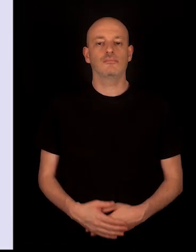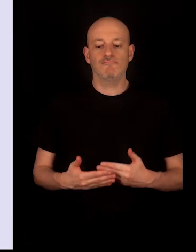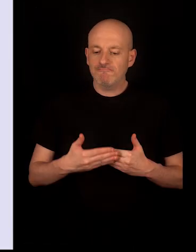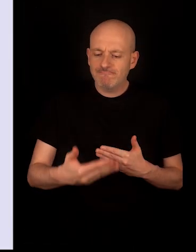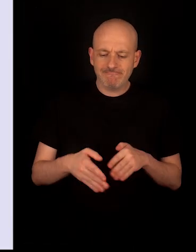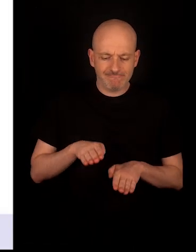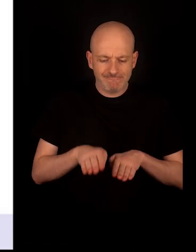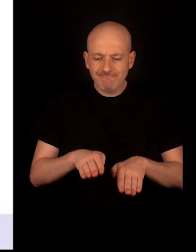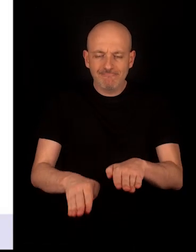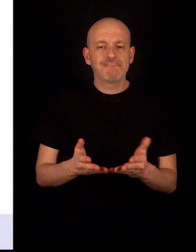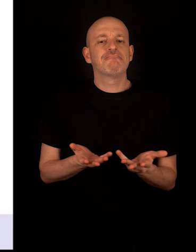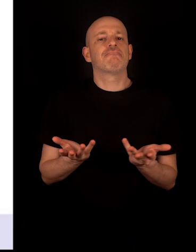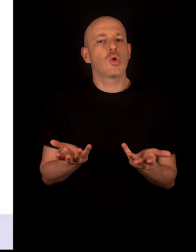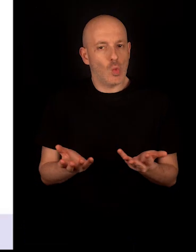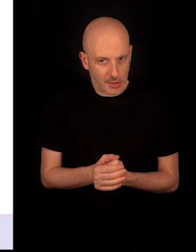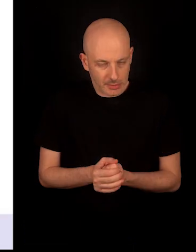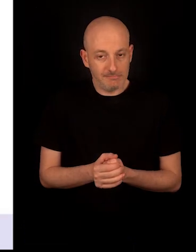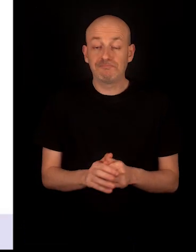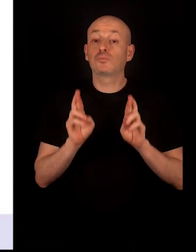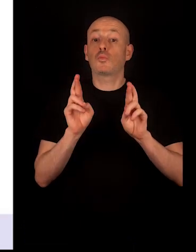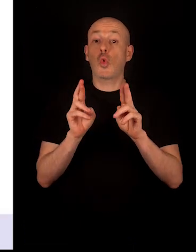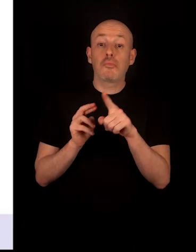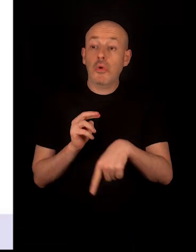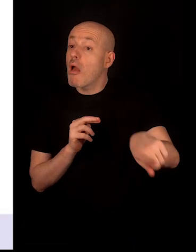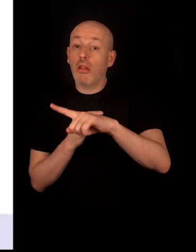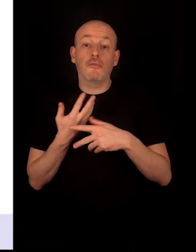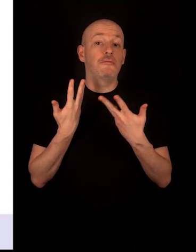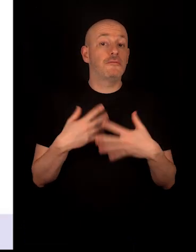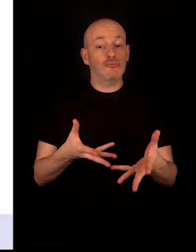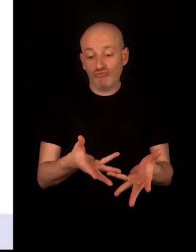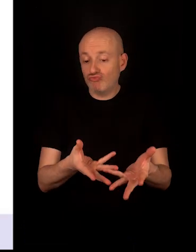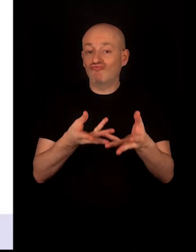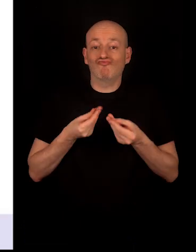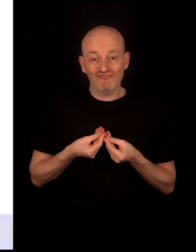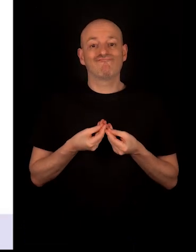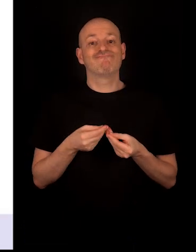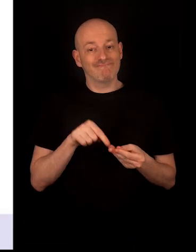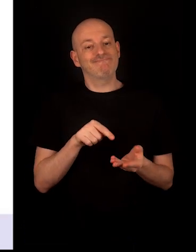So what are the next steps? Hopefully all of you have received